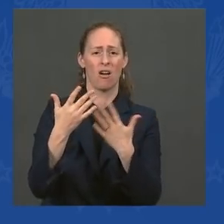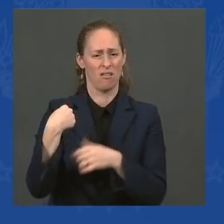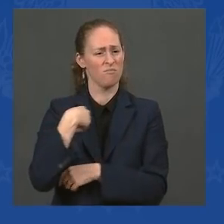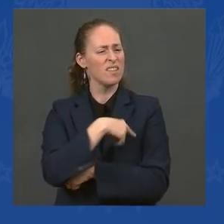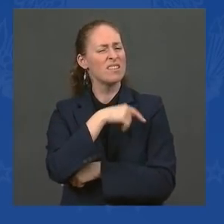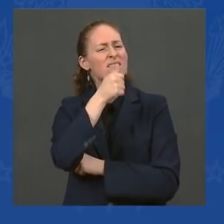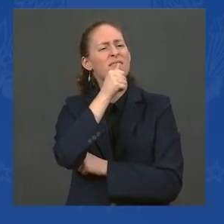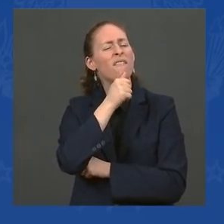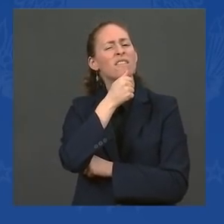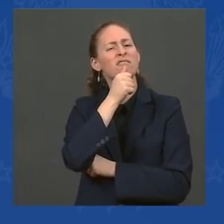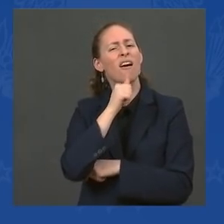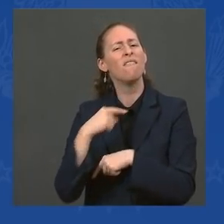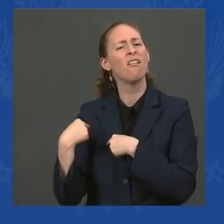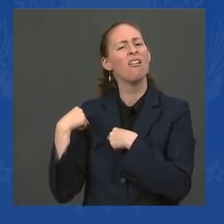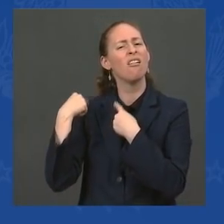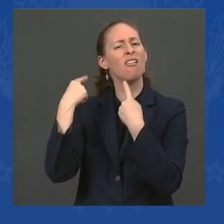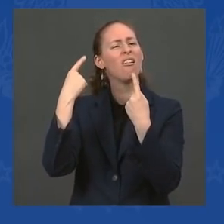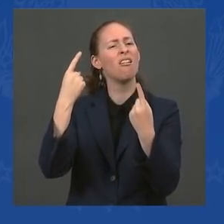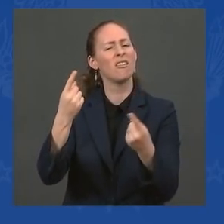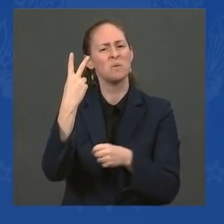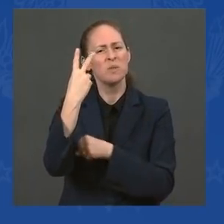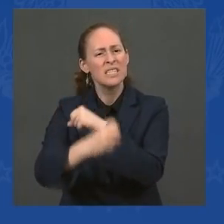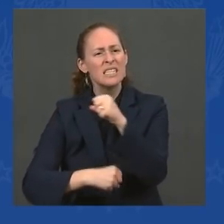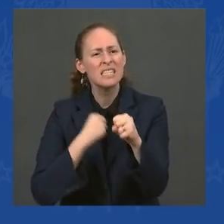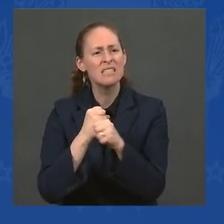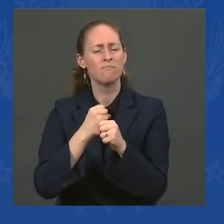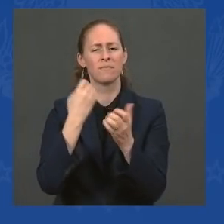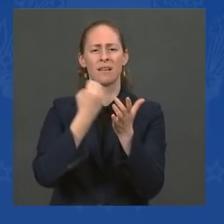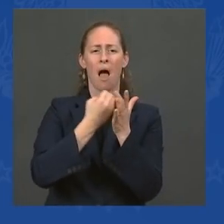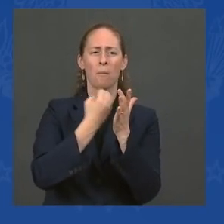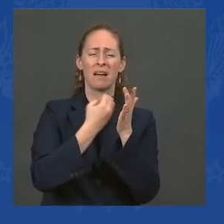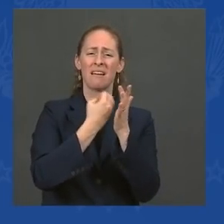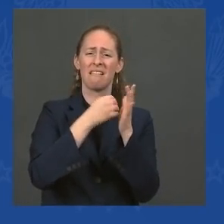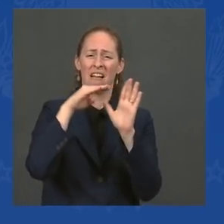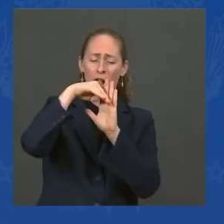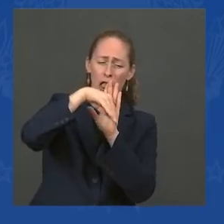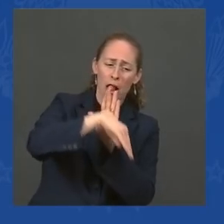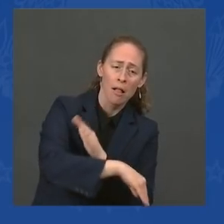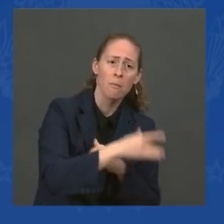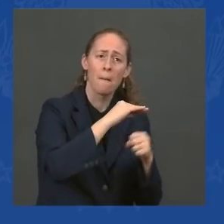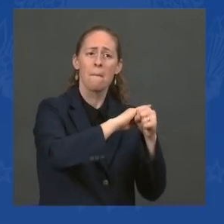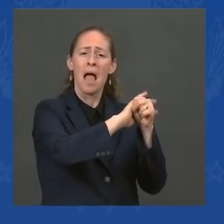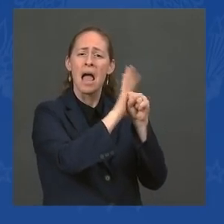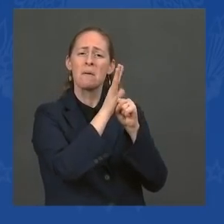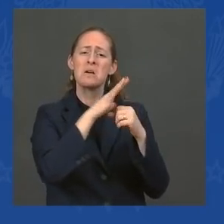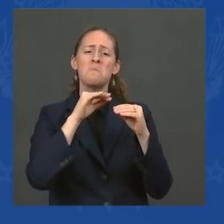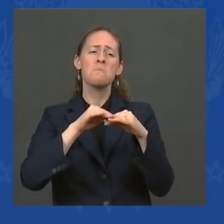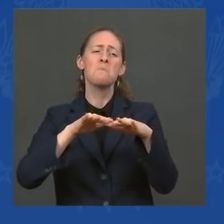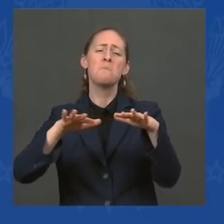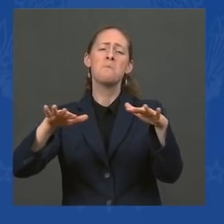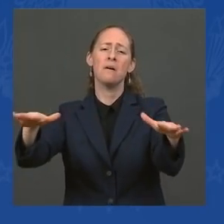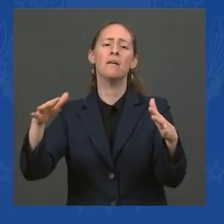The human and economic cost of the pandemic has been wrenching, and we don't need a catastrophe of our own